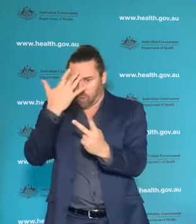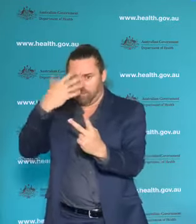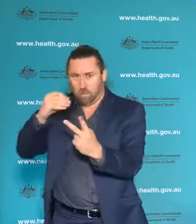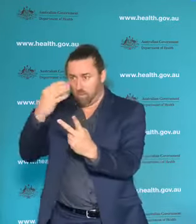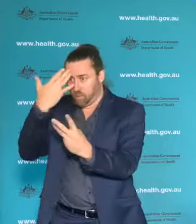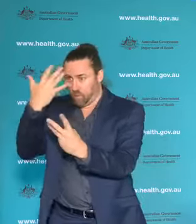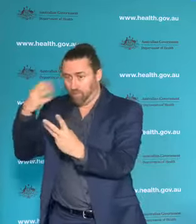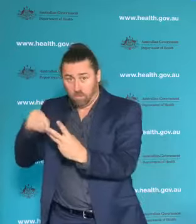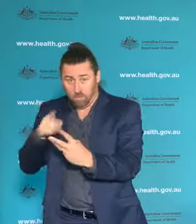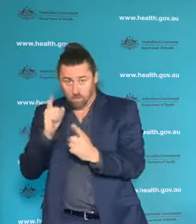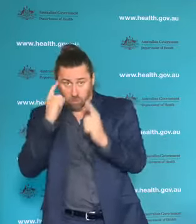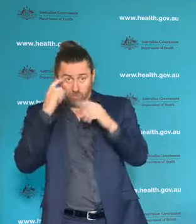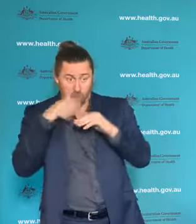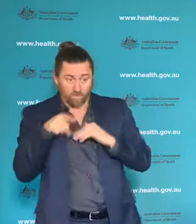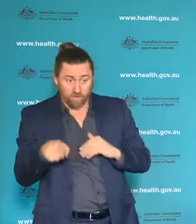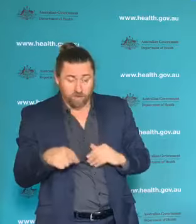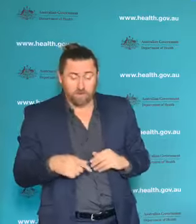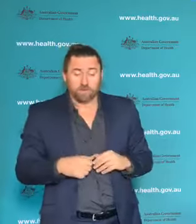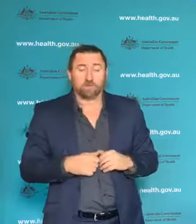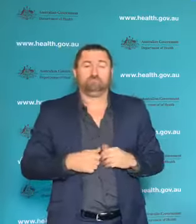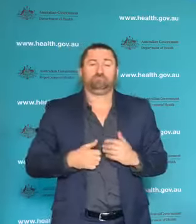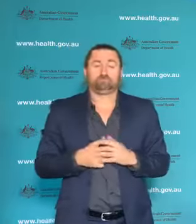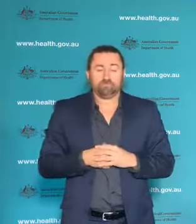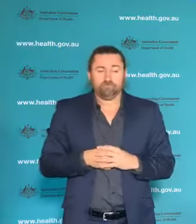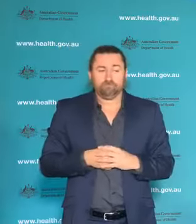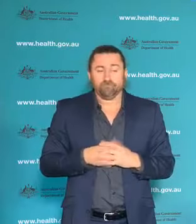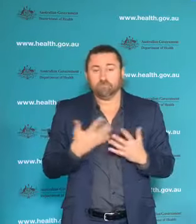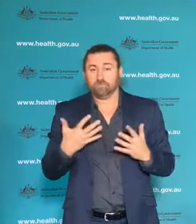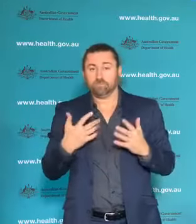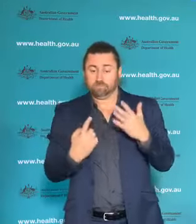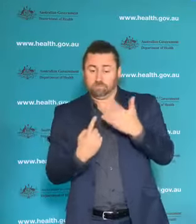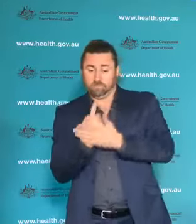Thank you so the question is about the cases in New South Wales, where a